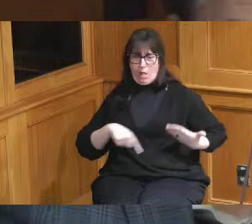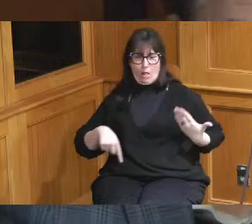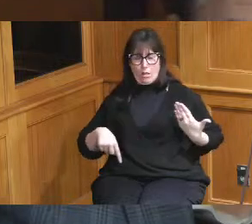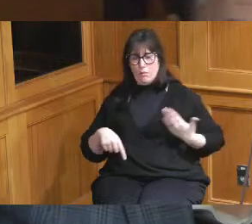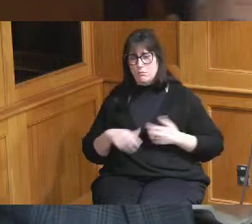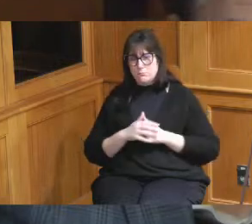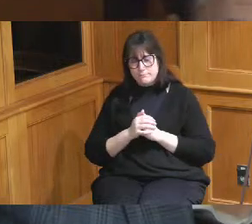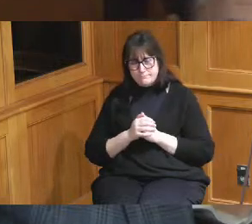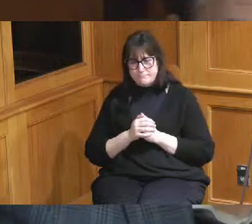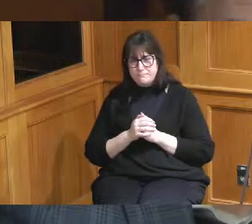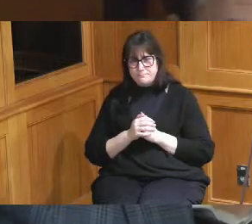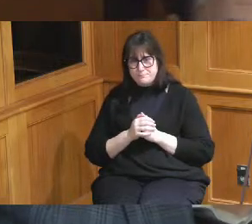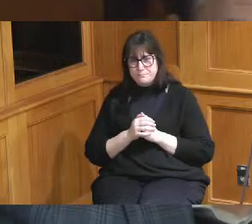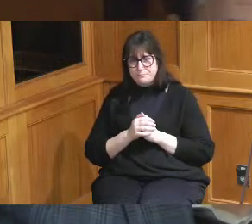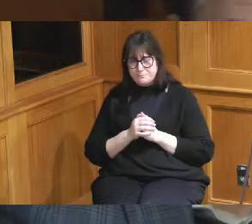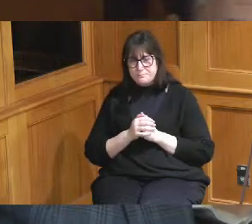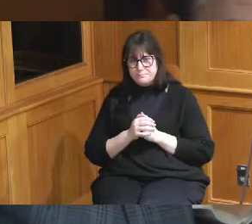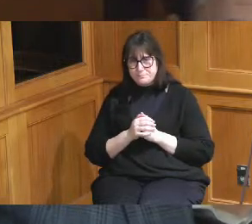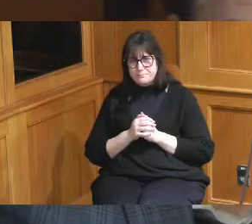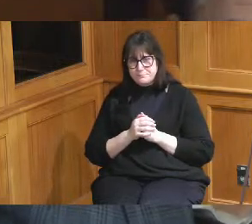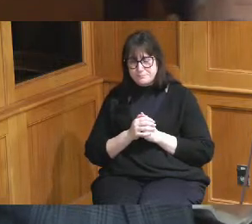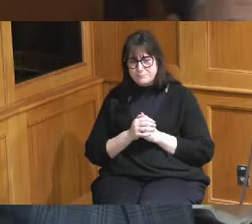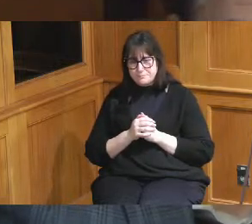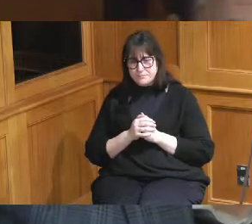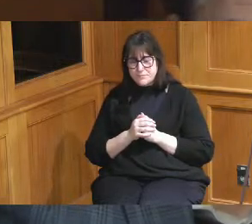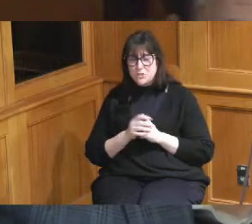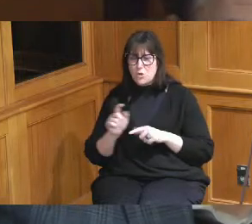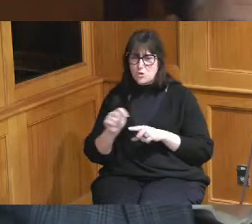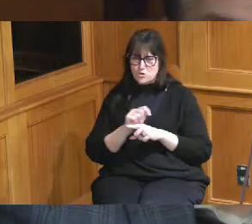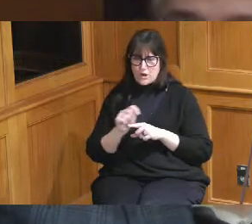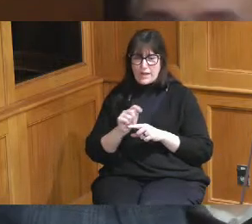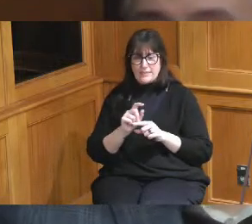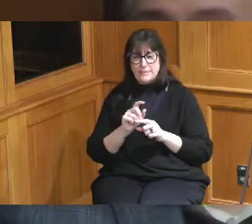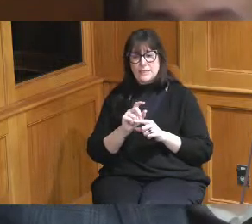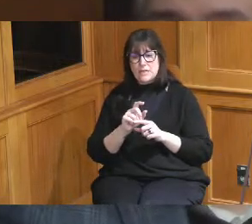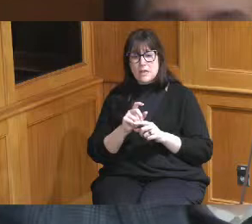our trainings that we say to get ready stay ready so we don't have to get ready but the